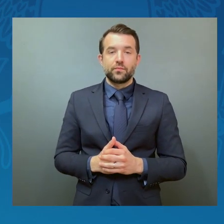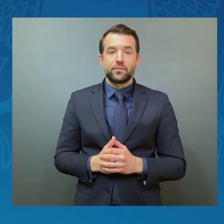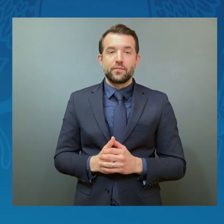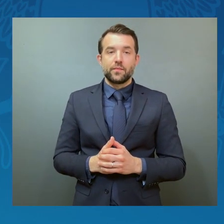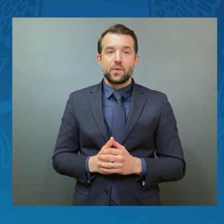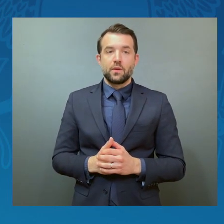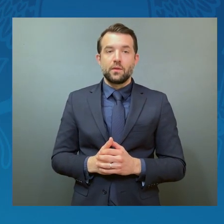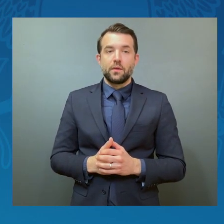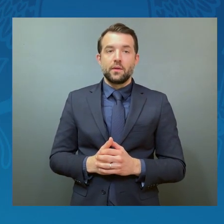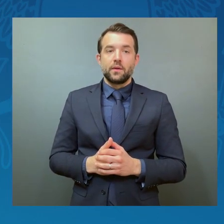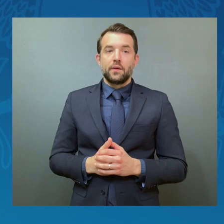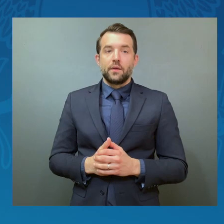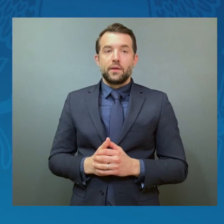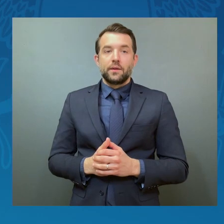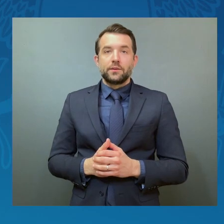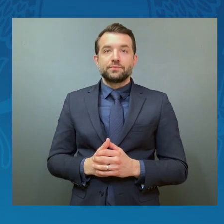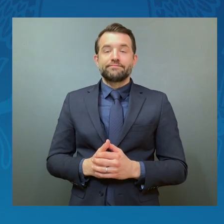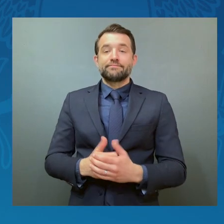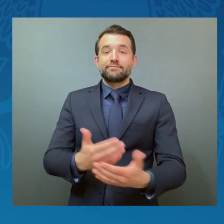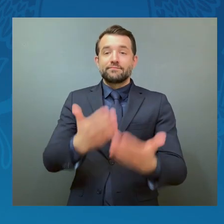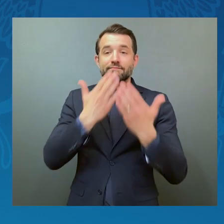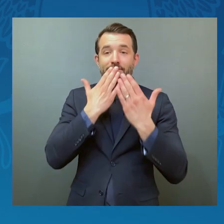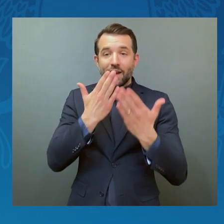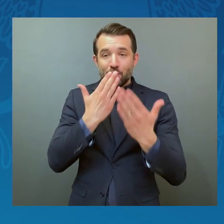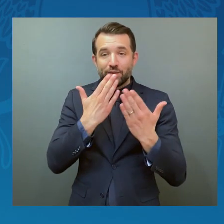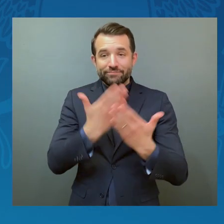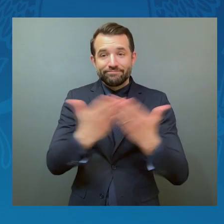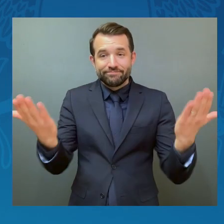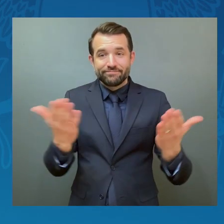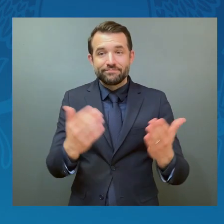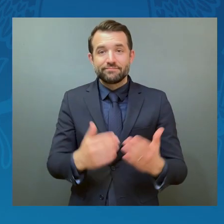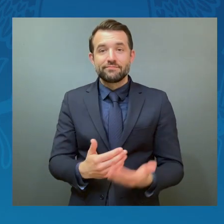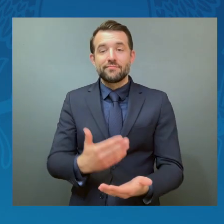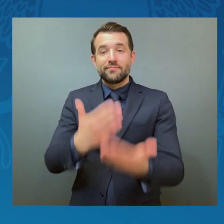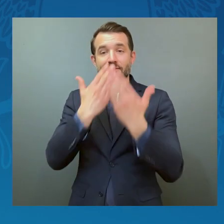Secretary Remy: Hey, thank you all for being here. Thank you everyone for allowing me to participate